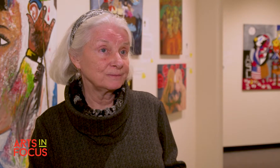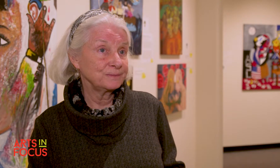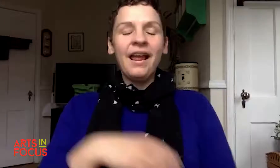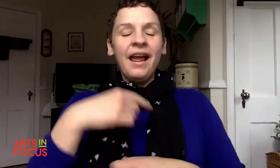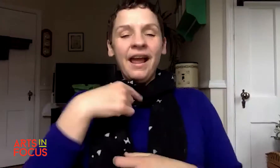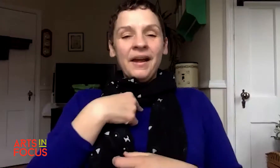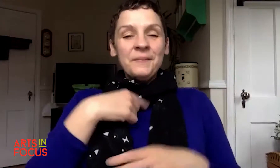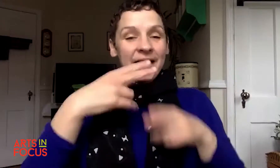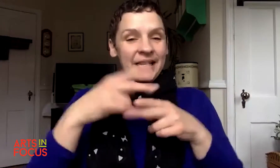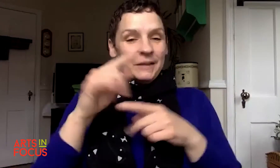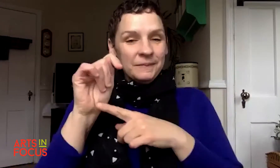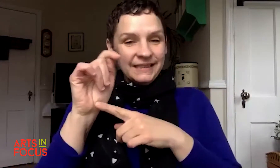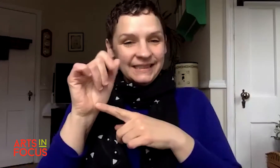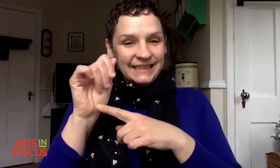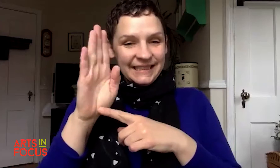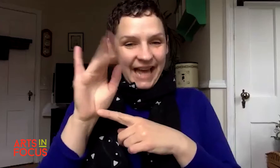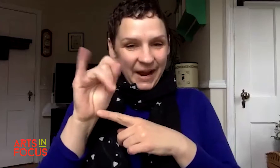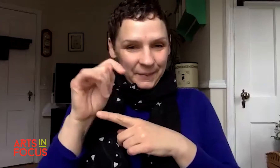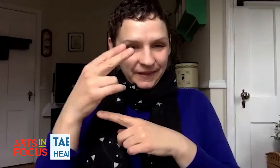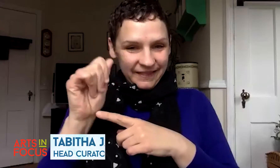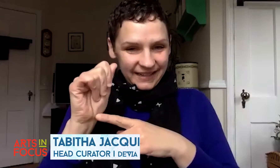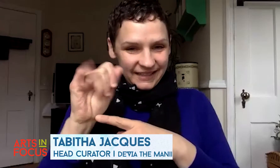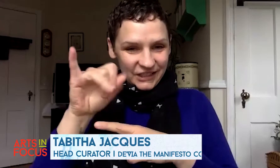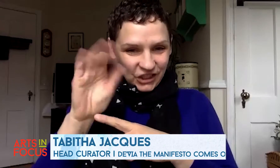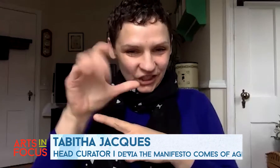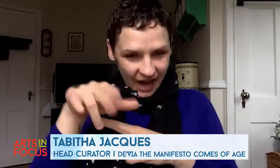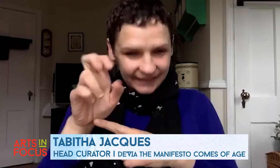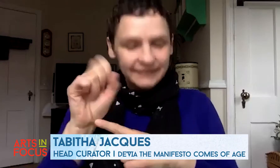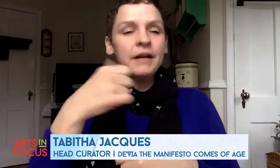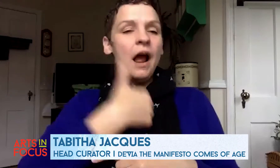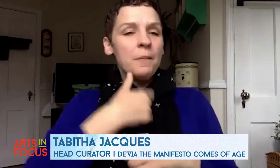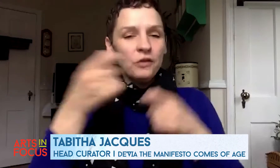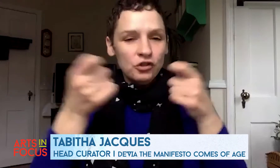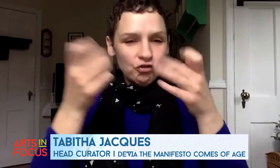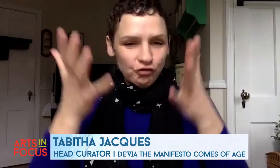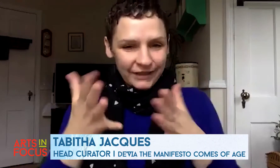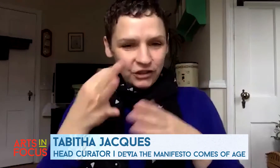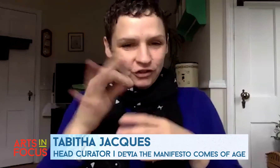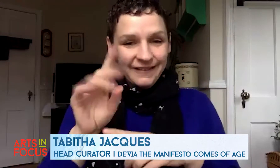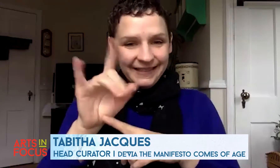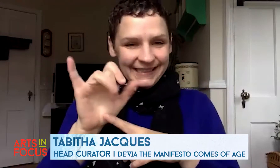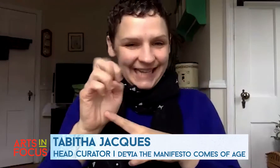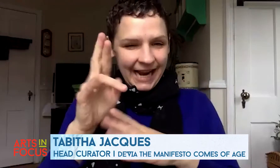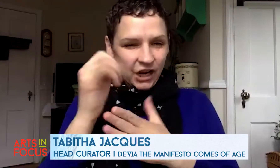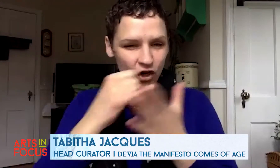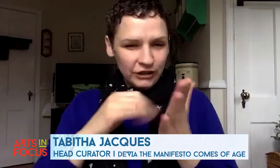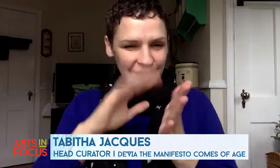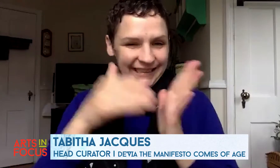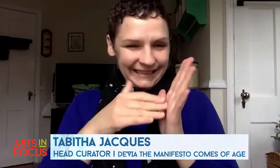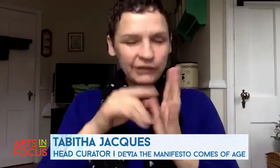Tabitha: My name is Tabitha Jacques. I'm the Director of the Dyer Arts Center.